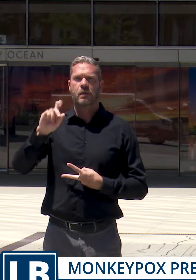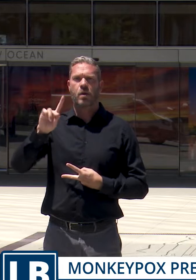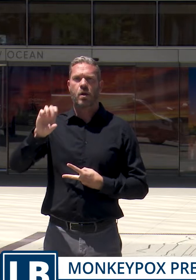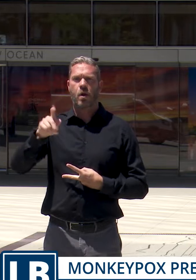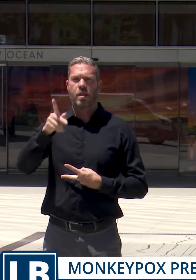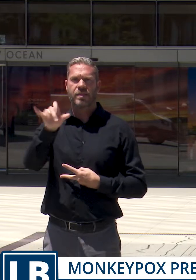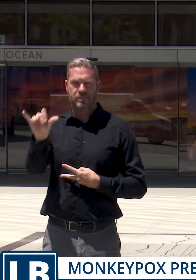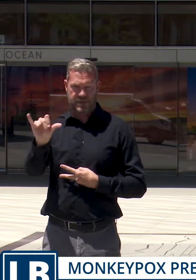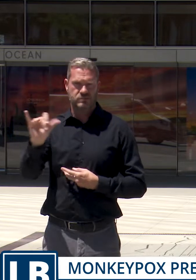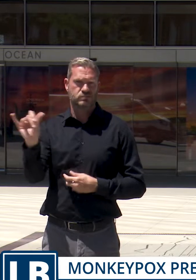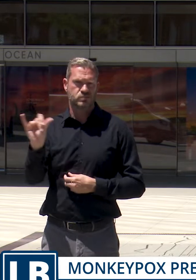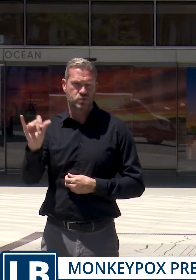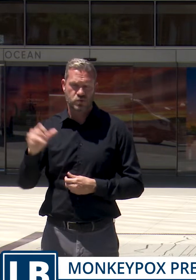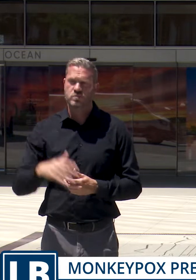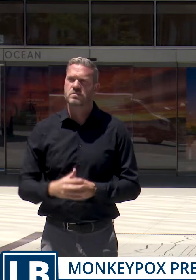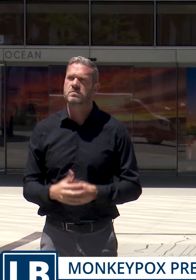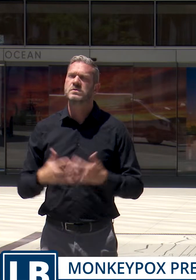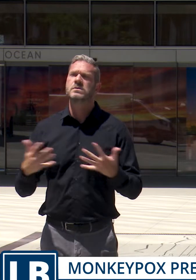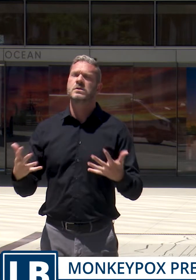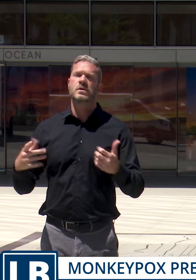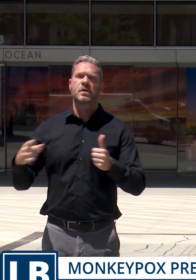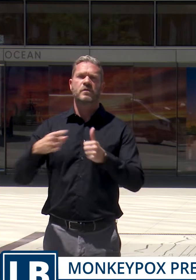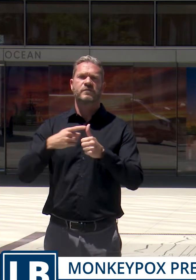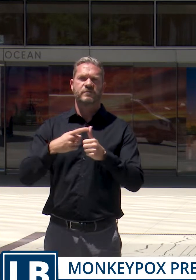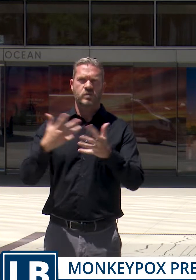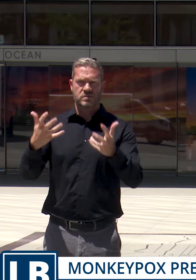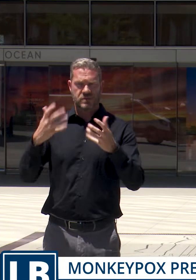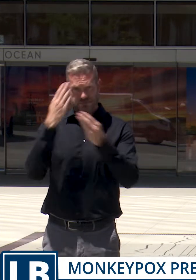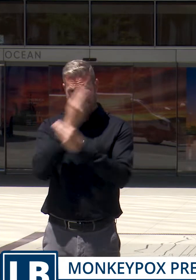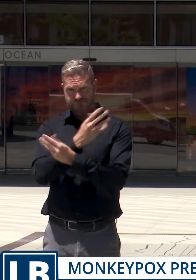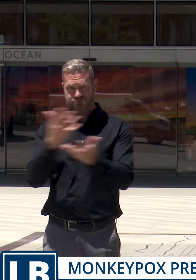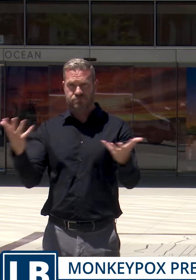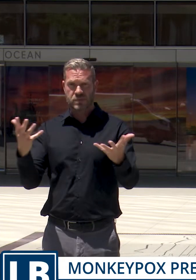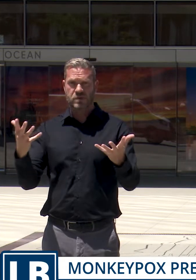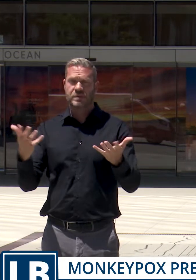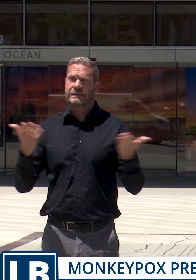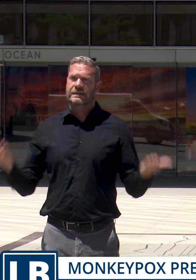so i want to just begin by noting that here in long beach like across the country and